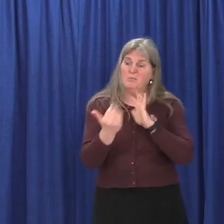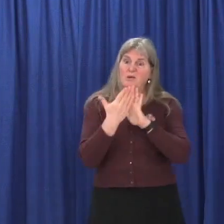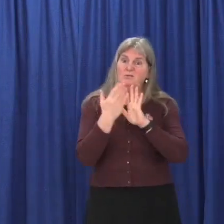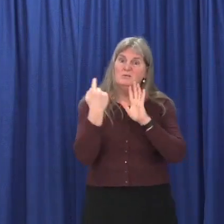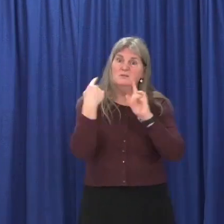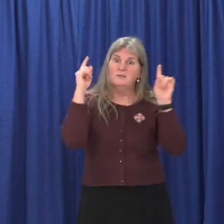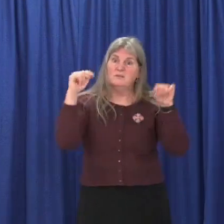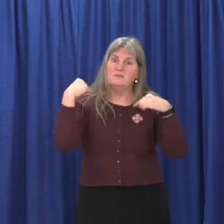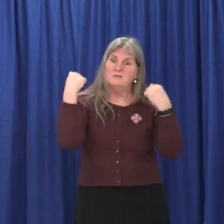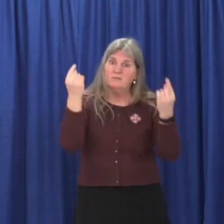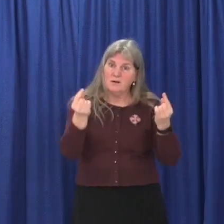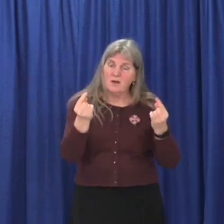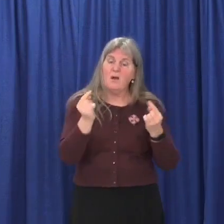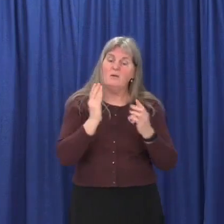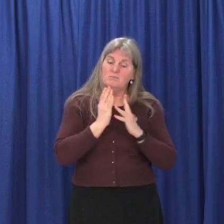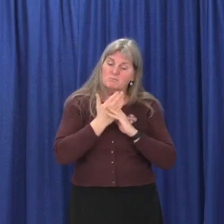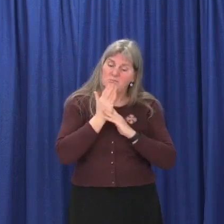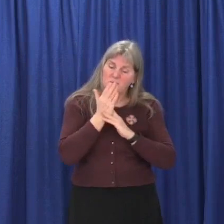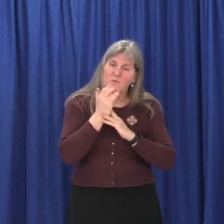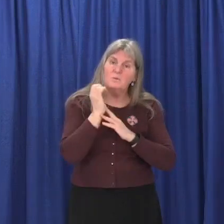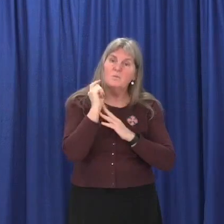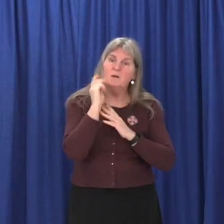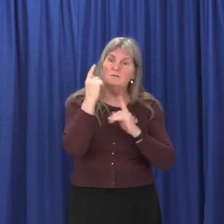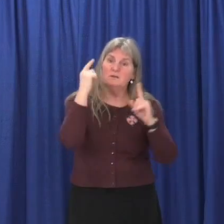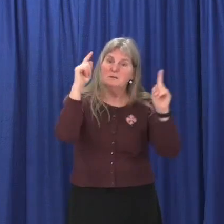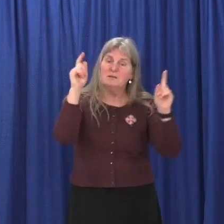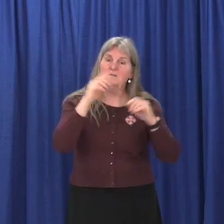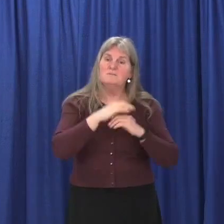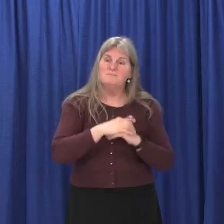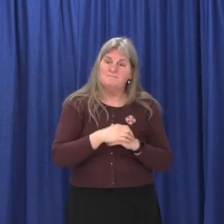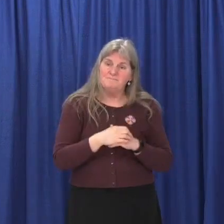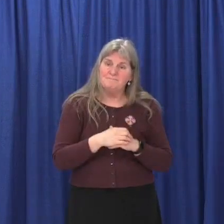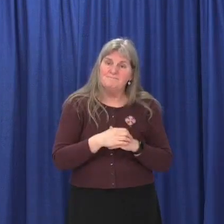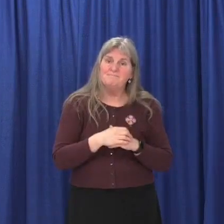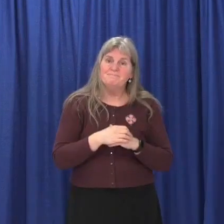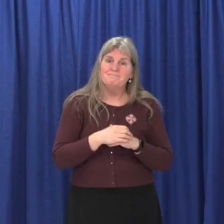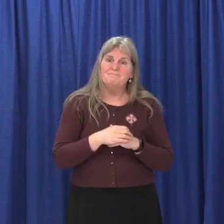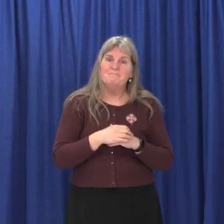approach and we'll get there. And I see greater times ahead. Because most of our,